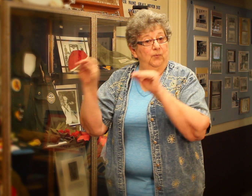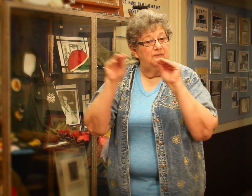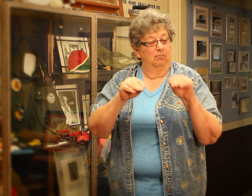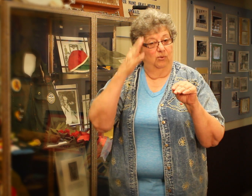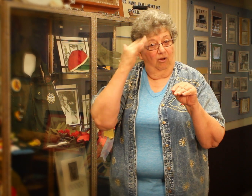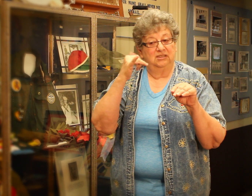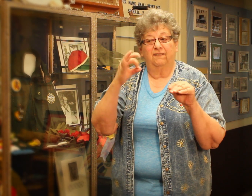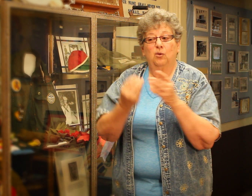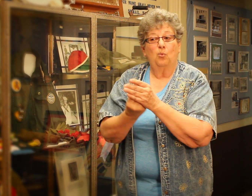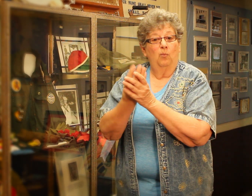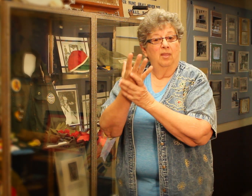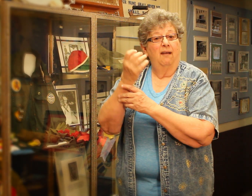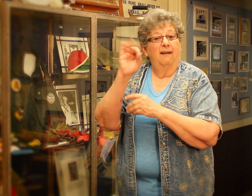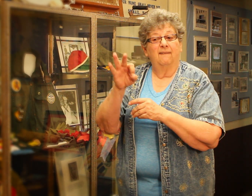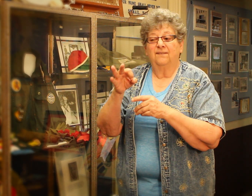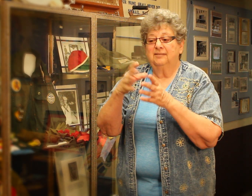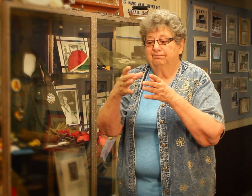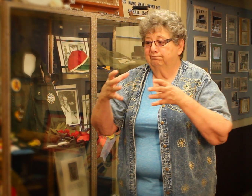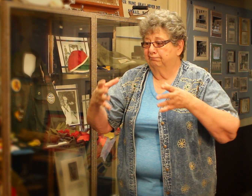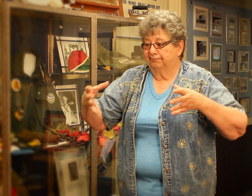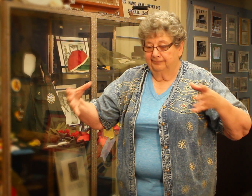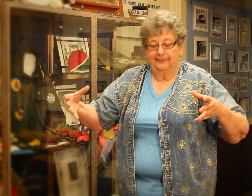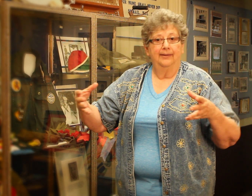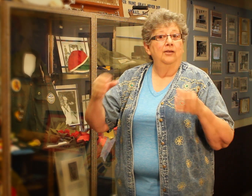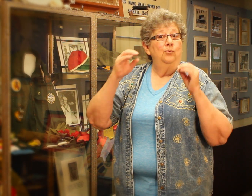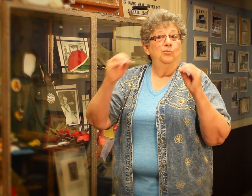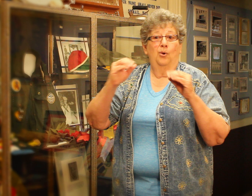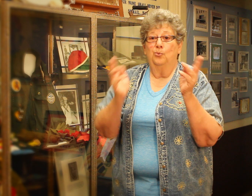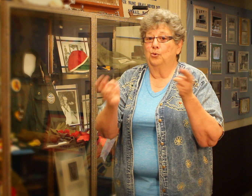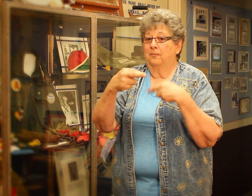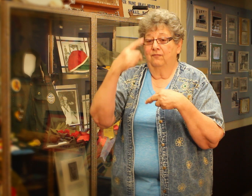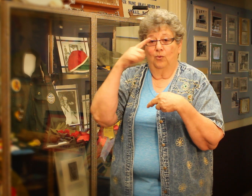It has since had to move due to the growth and expansion of the Museum artifacts